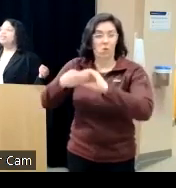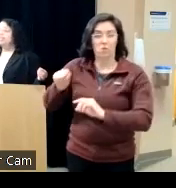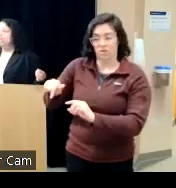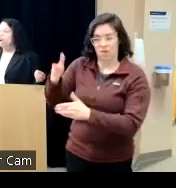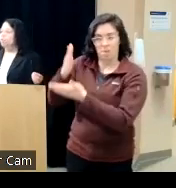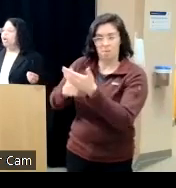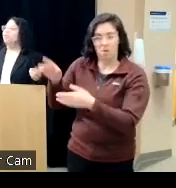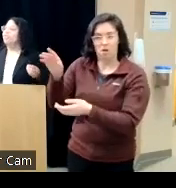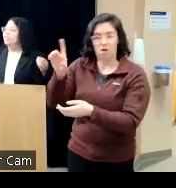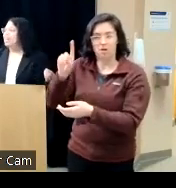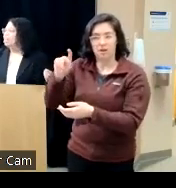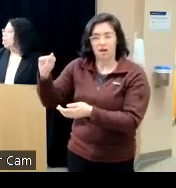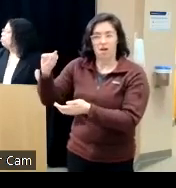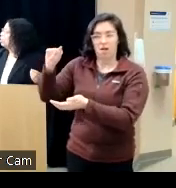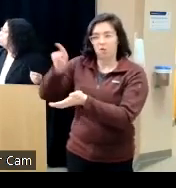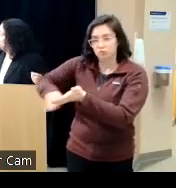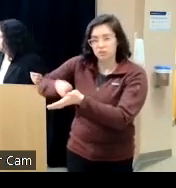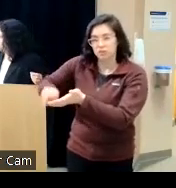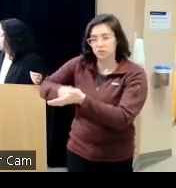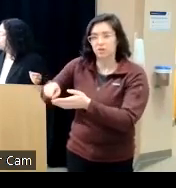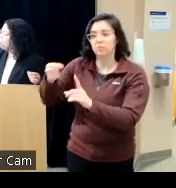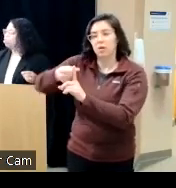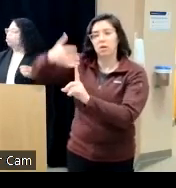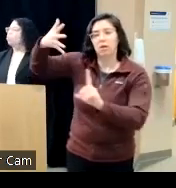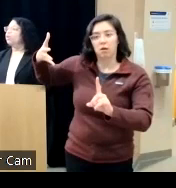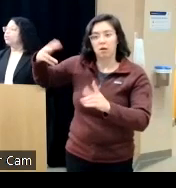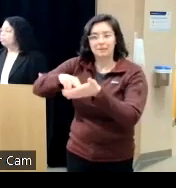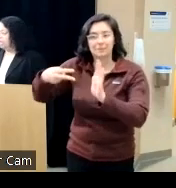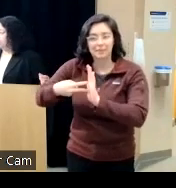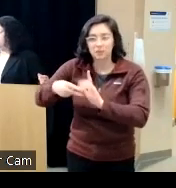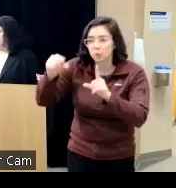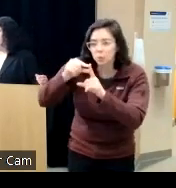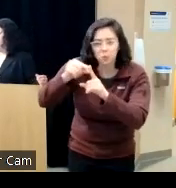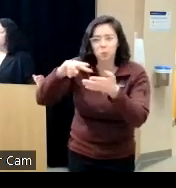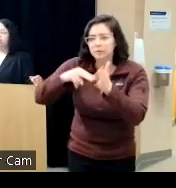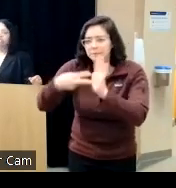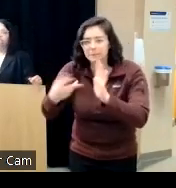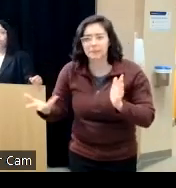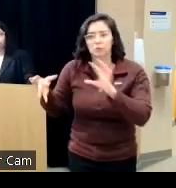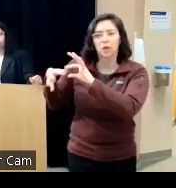can tell us about the data and what it means what do the words mean in response to the